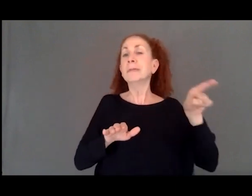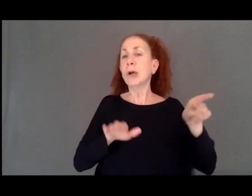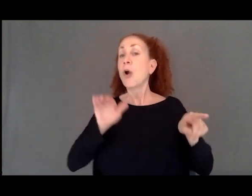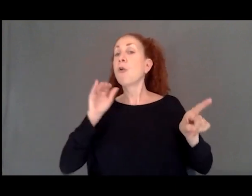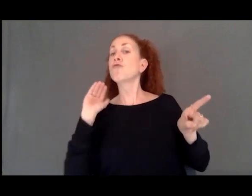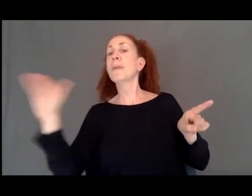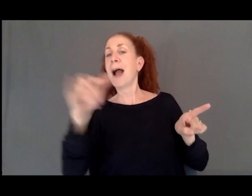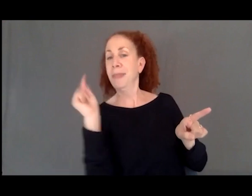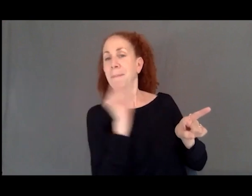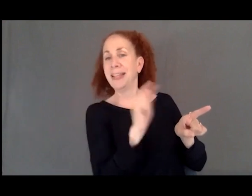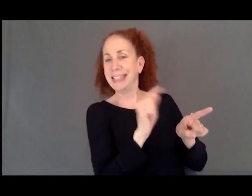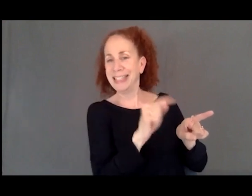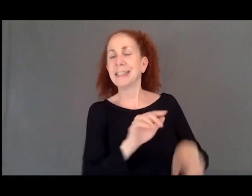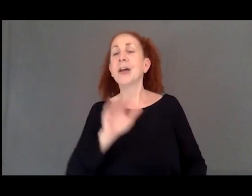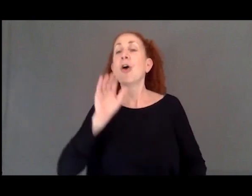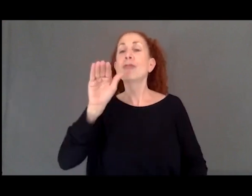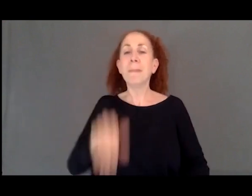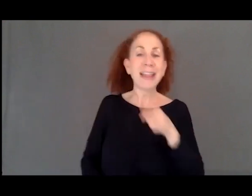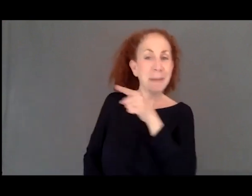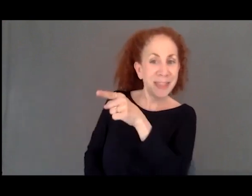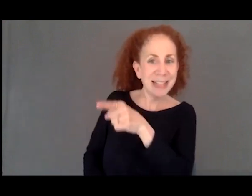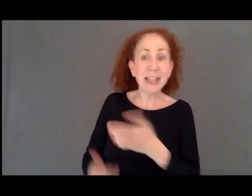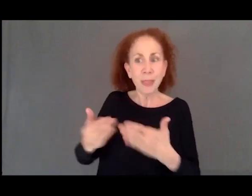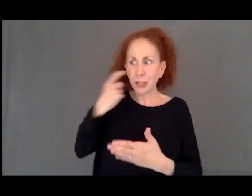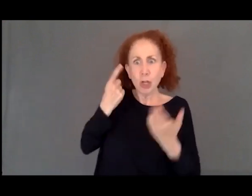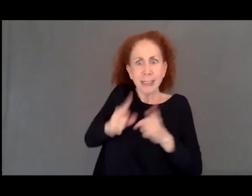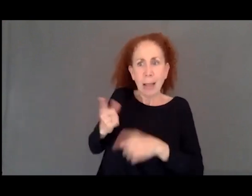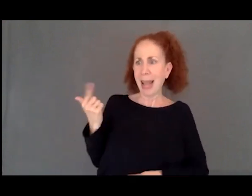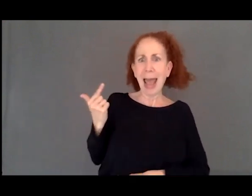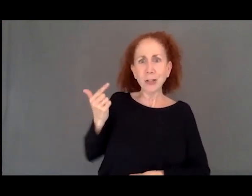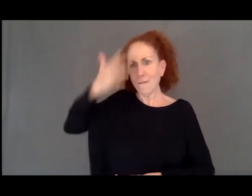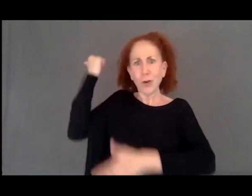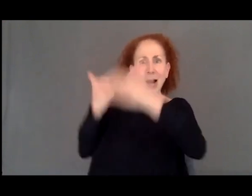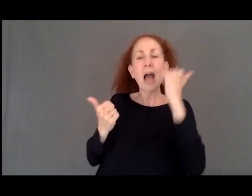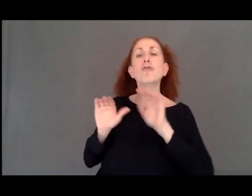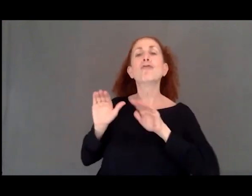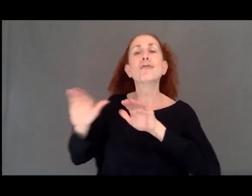place and remind people about the things they've just forgotten that they were concerned about literally last year.